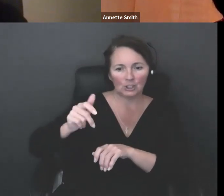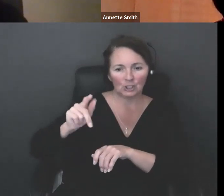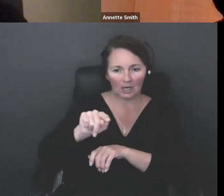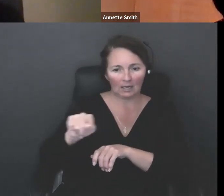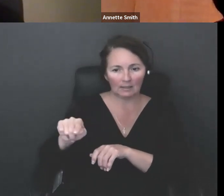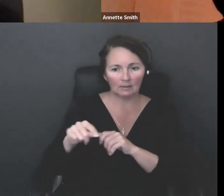Noreen Hunani.